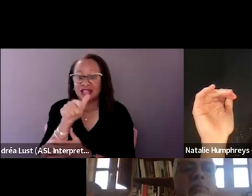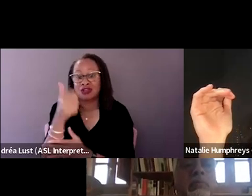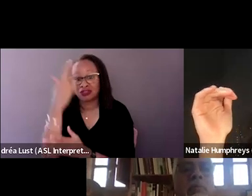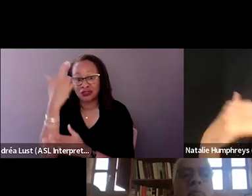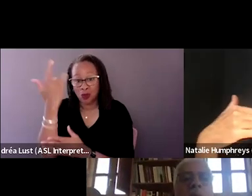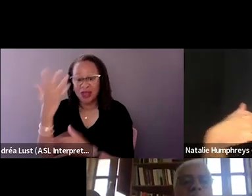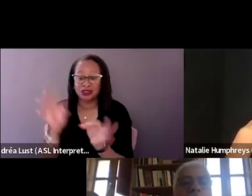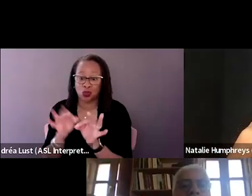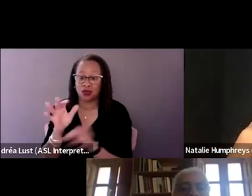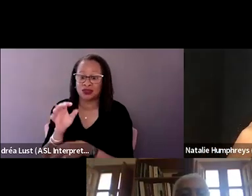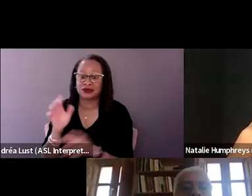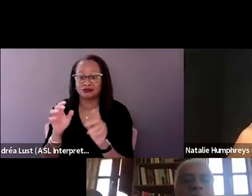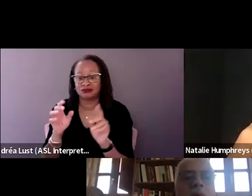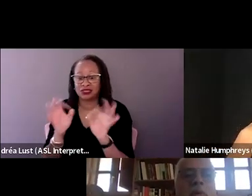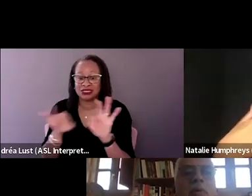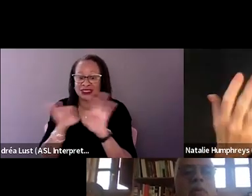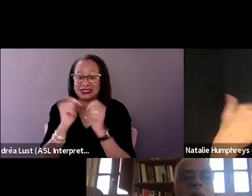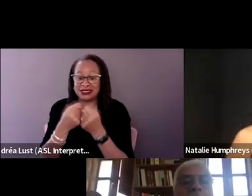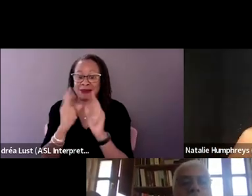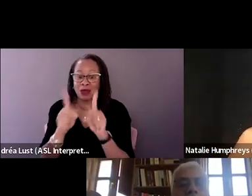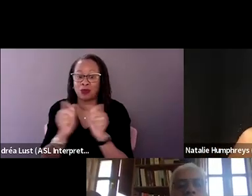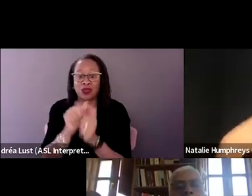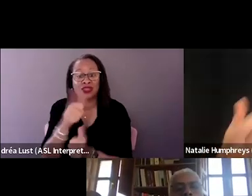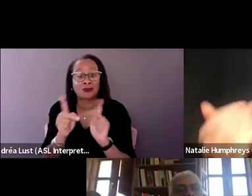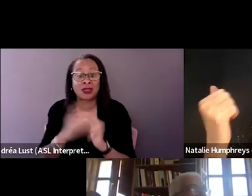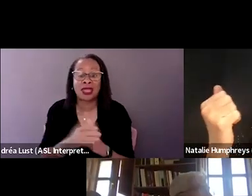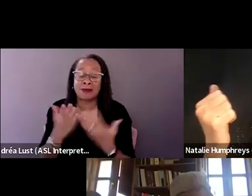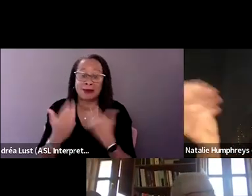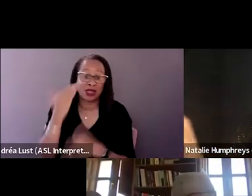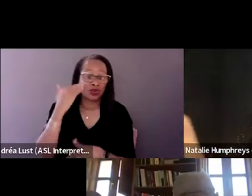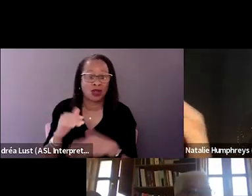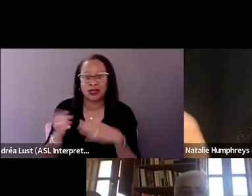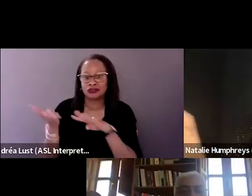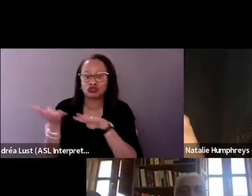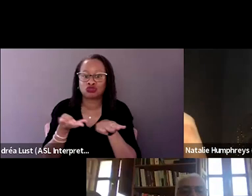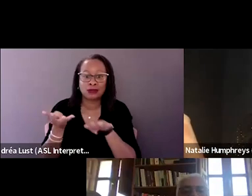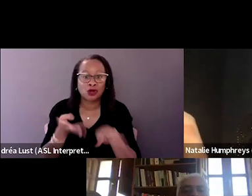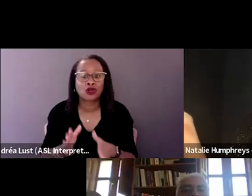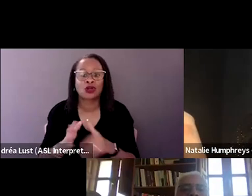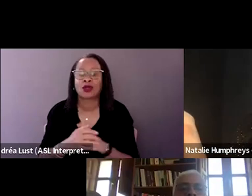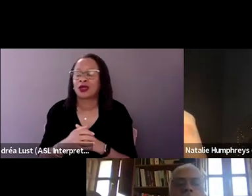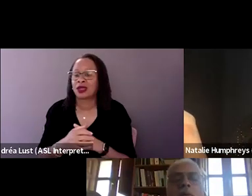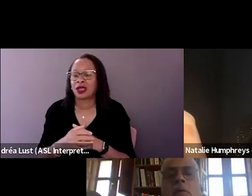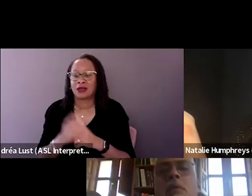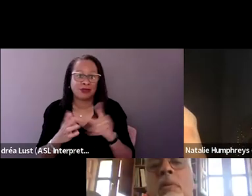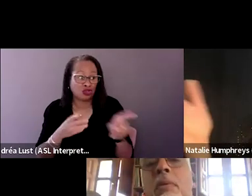with people because I might know the head of a streamer, you might know, you know, a really great head of a fund,